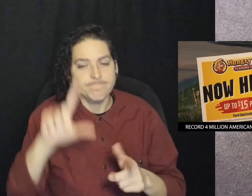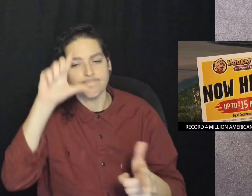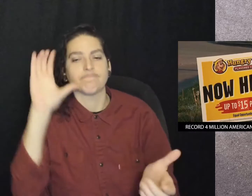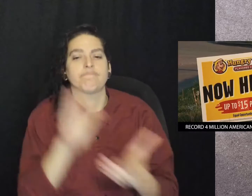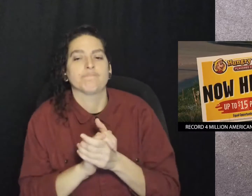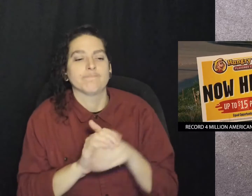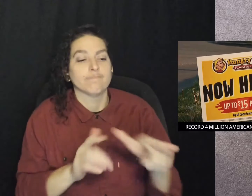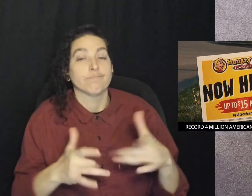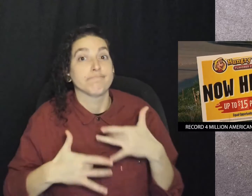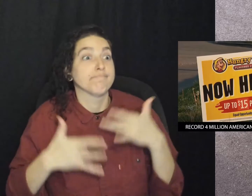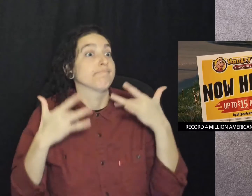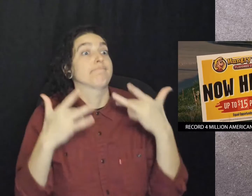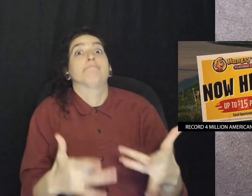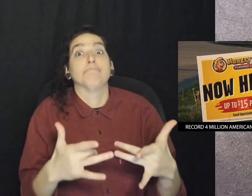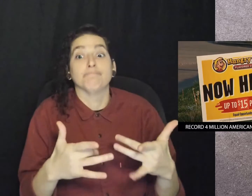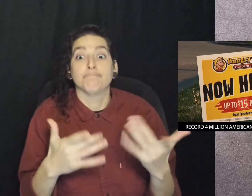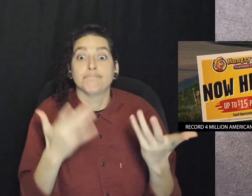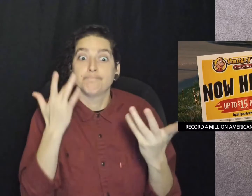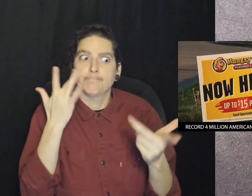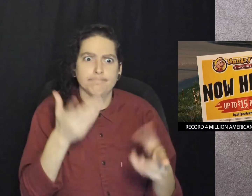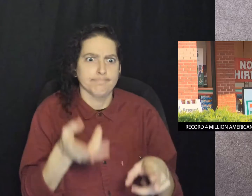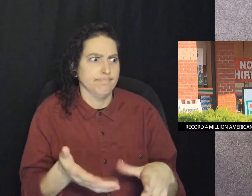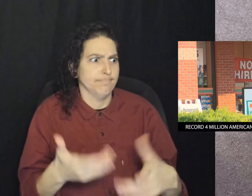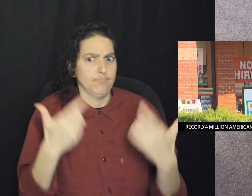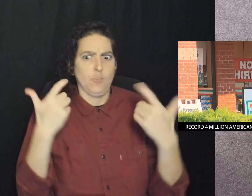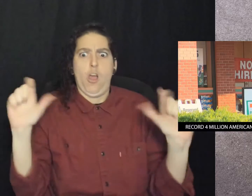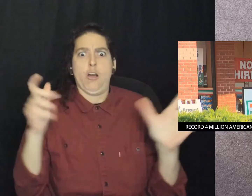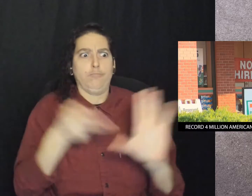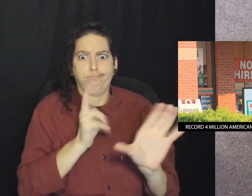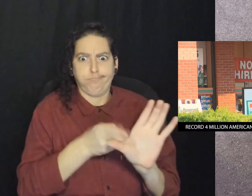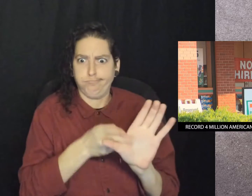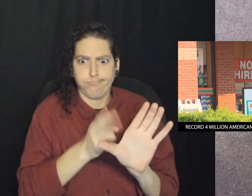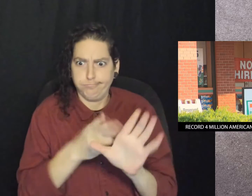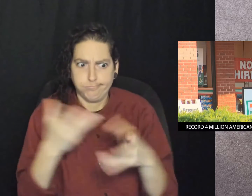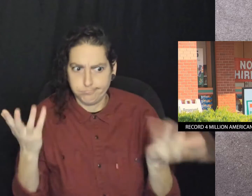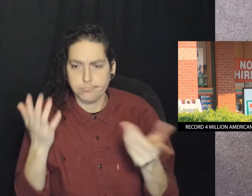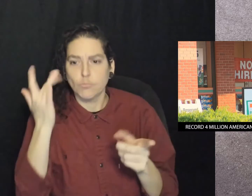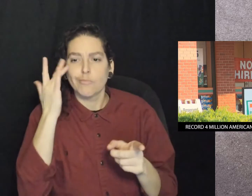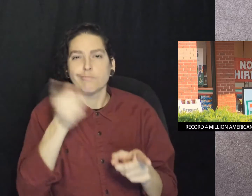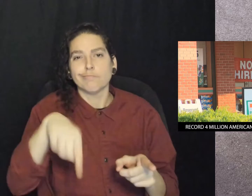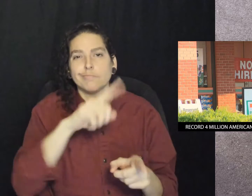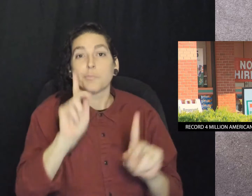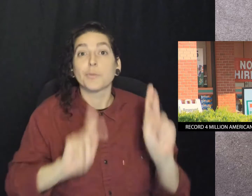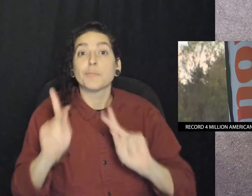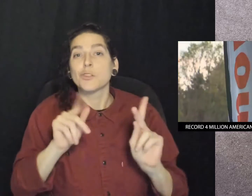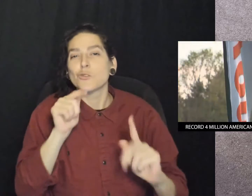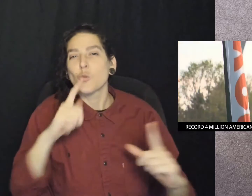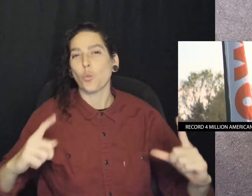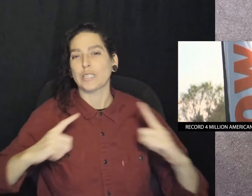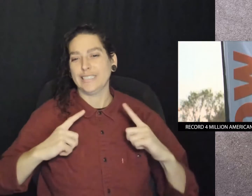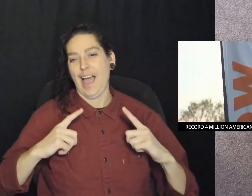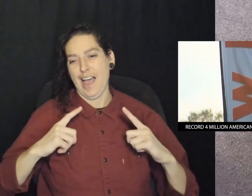many analysts believe the trend is being driven largely by people who are retiring early